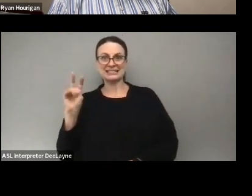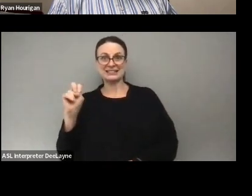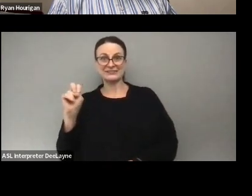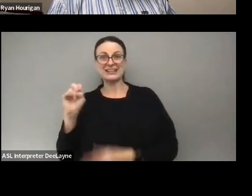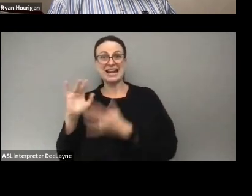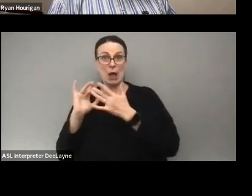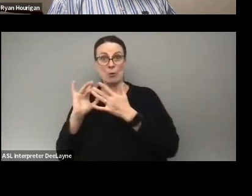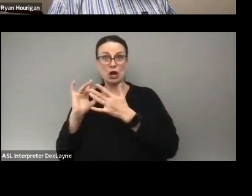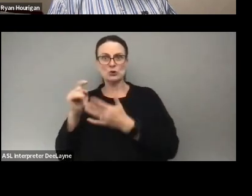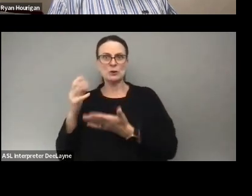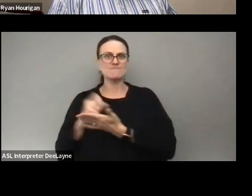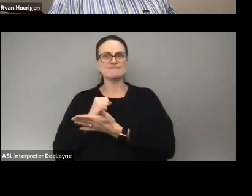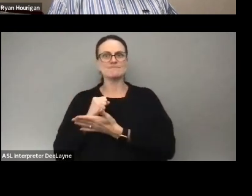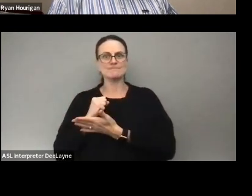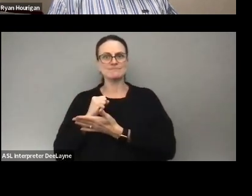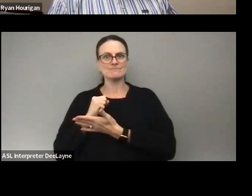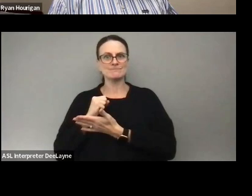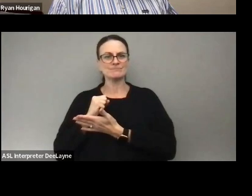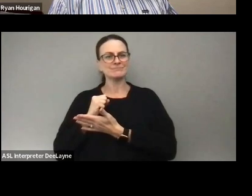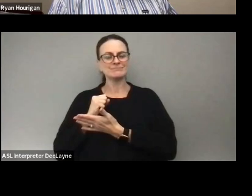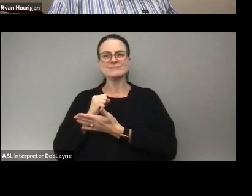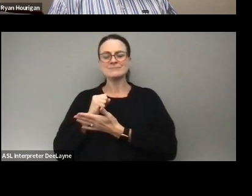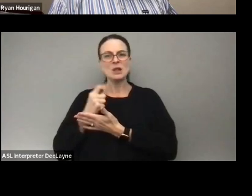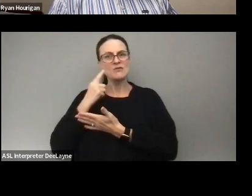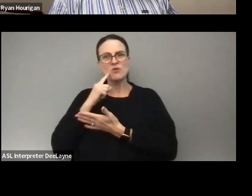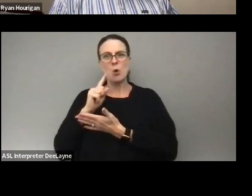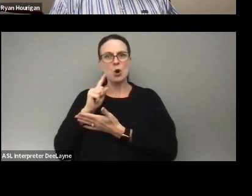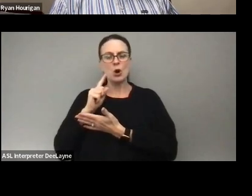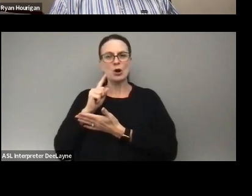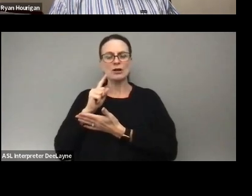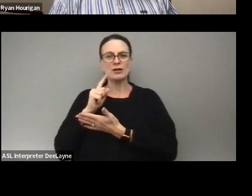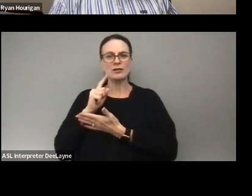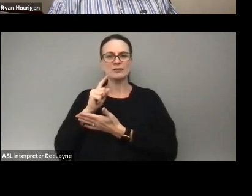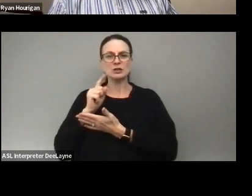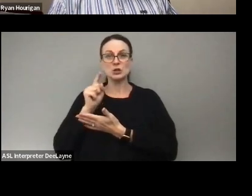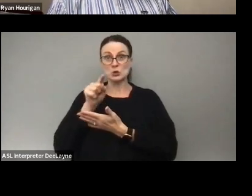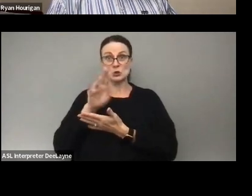to tap into in order for your students to be engaged.